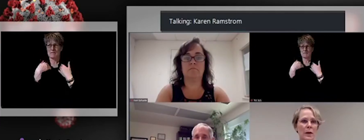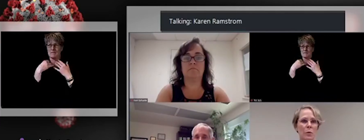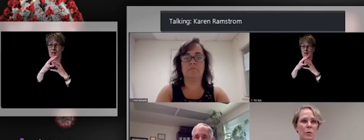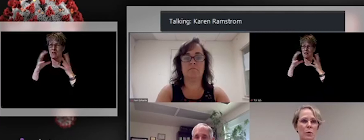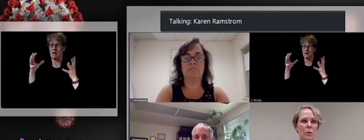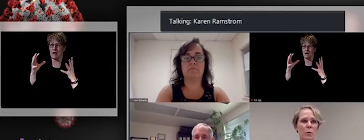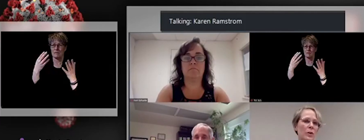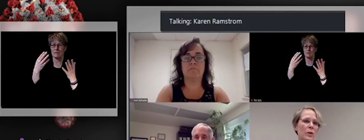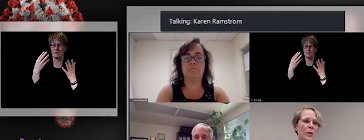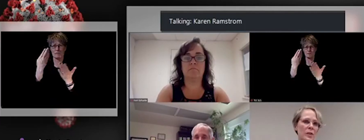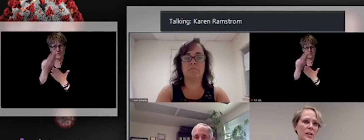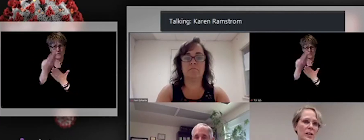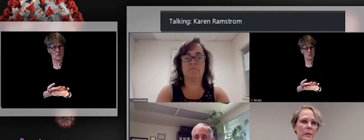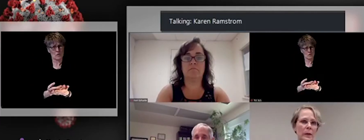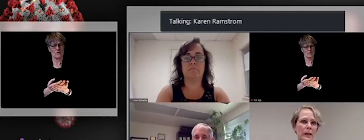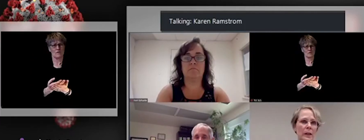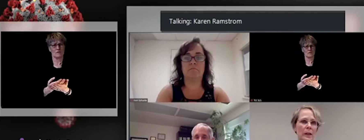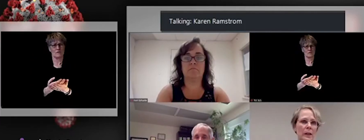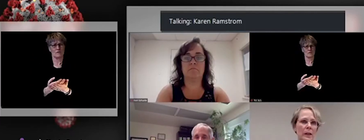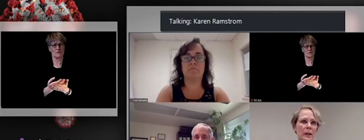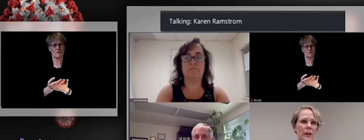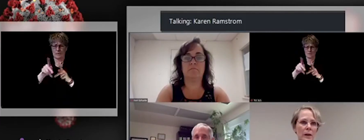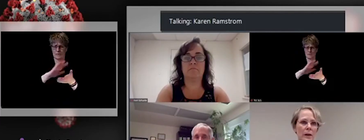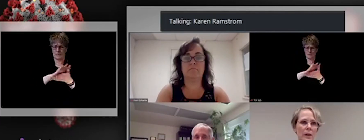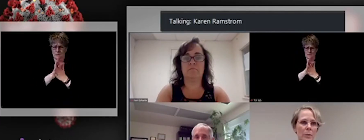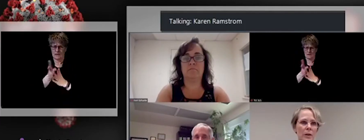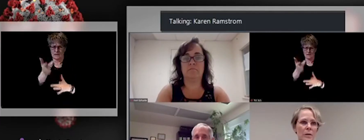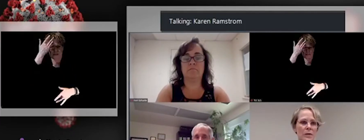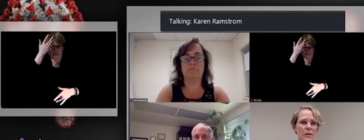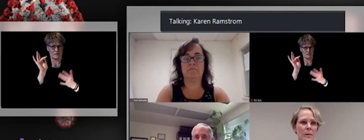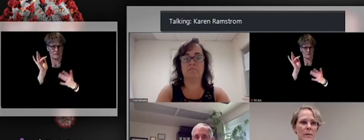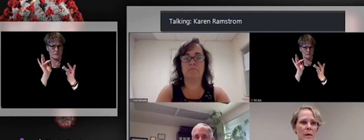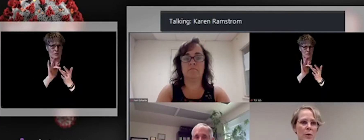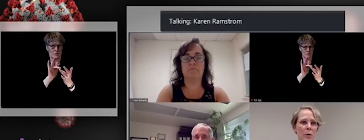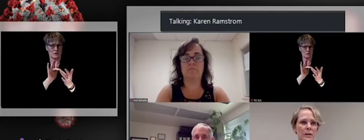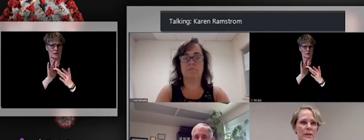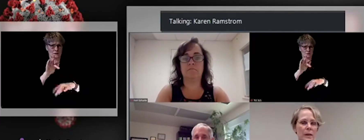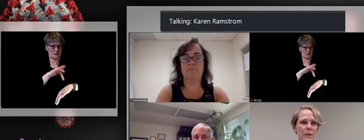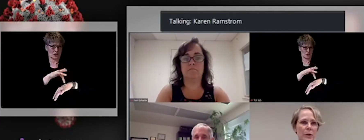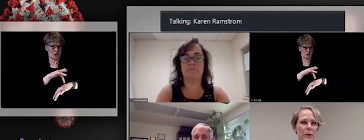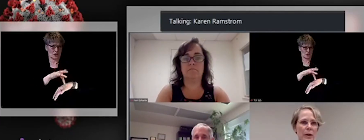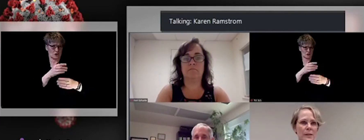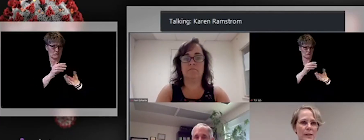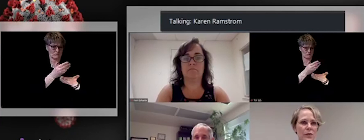doing that work all day long, hand washing is probably one of the most important practices